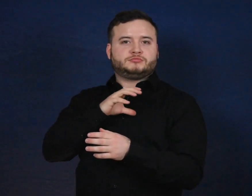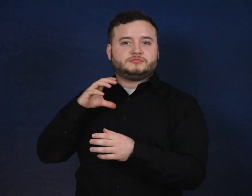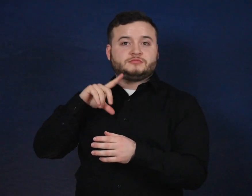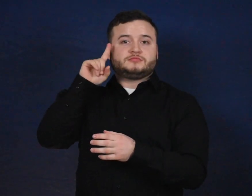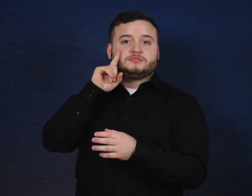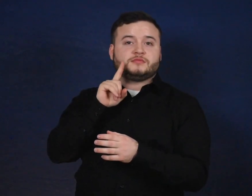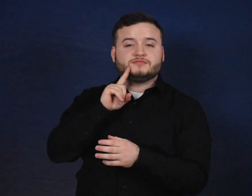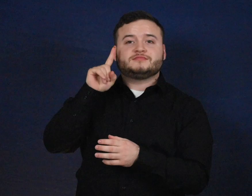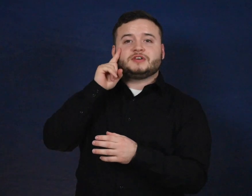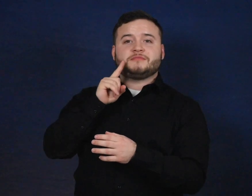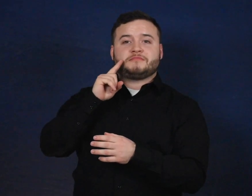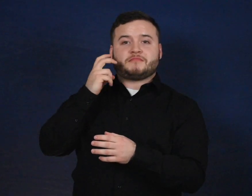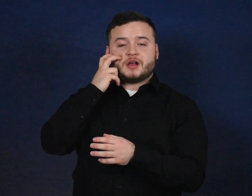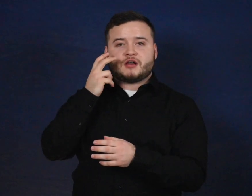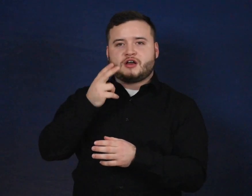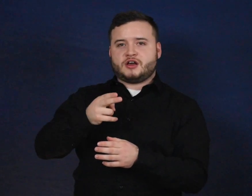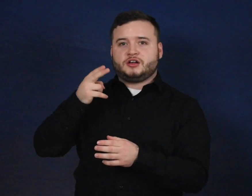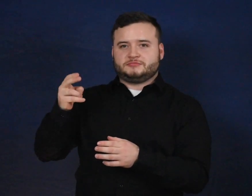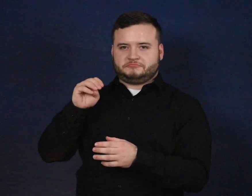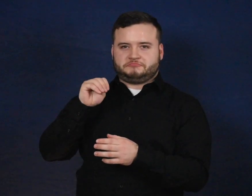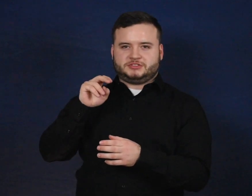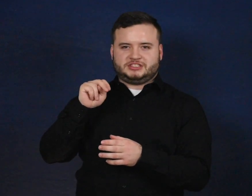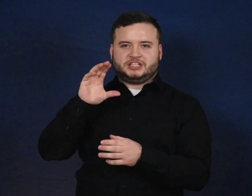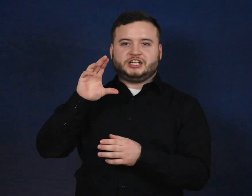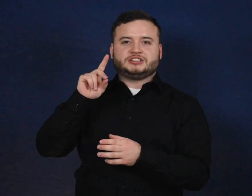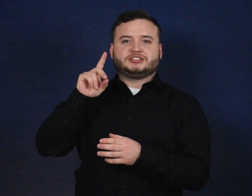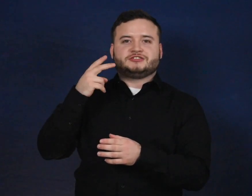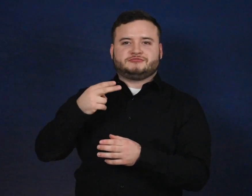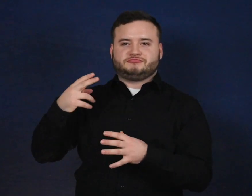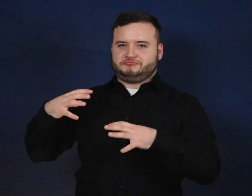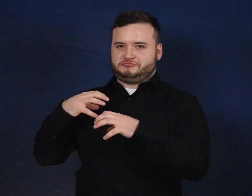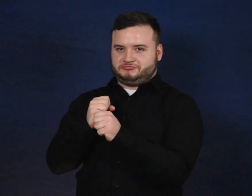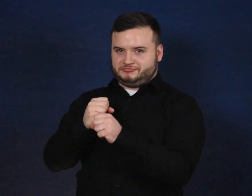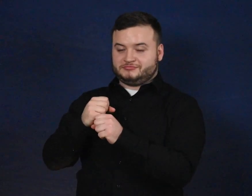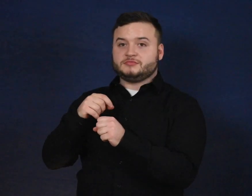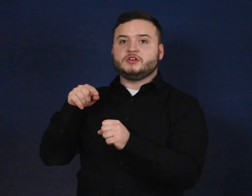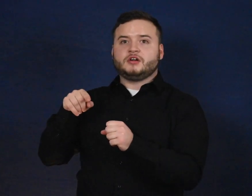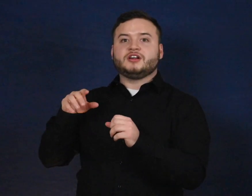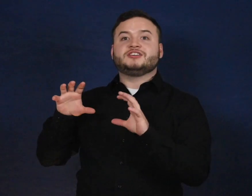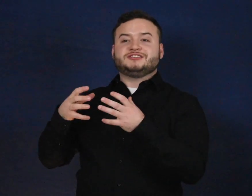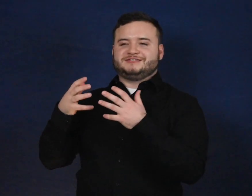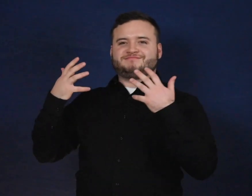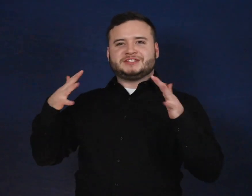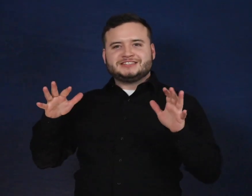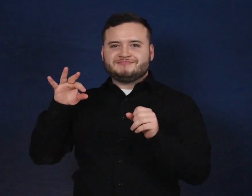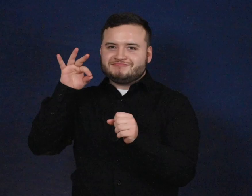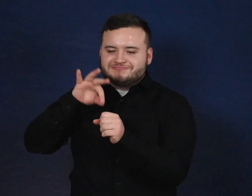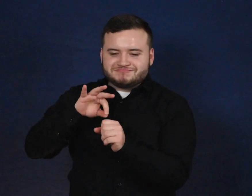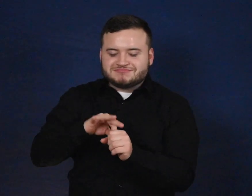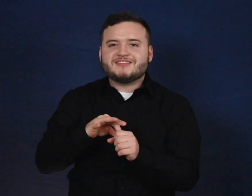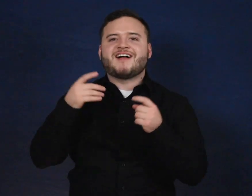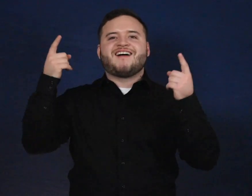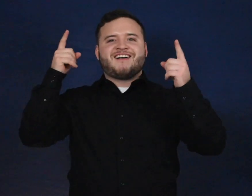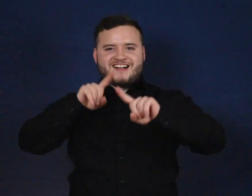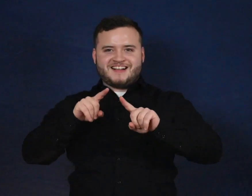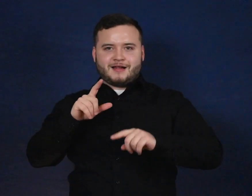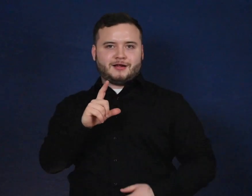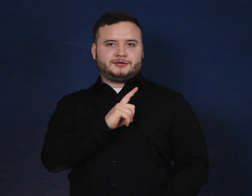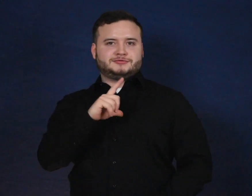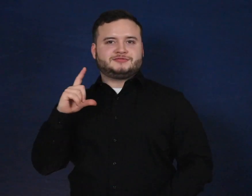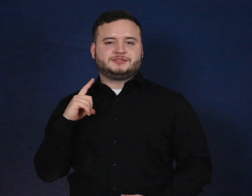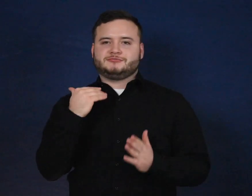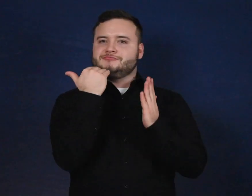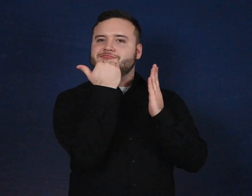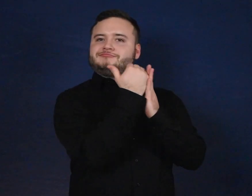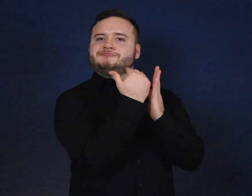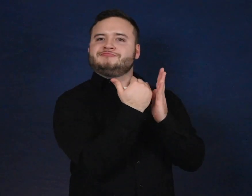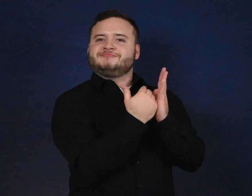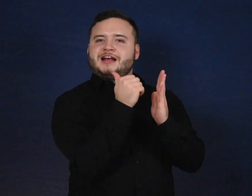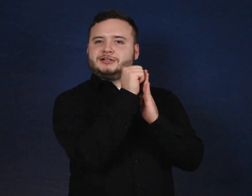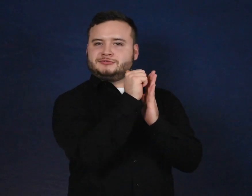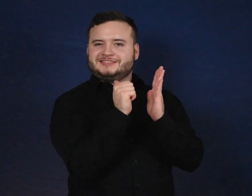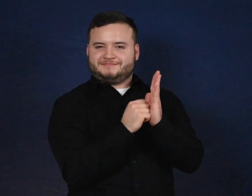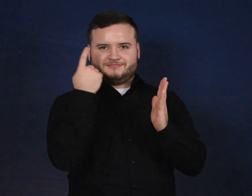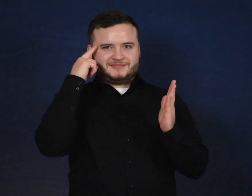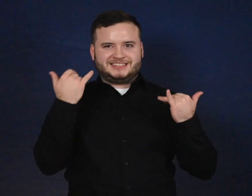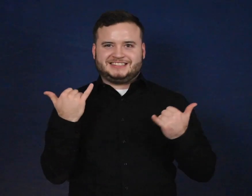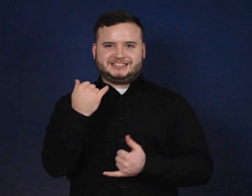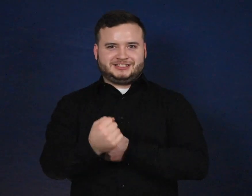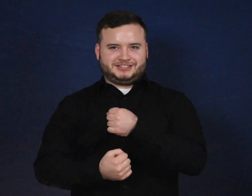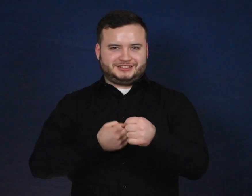Deaf, DeafBlind and Hard of Hearing has voted on our legislative agenda this year.